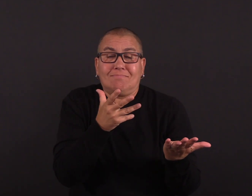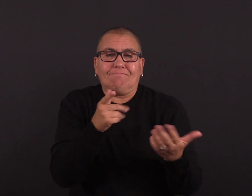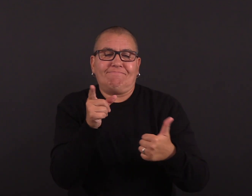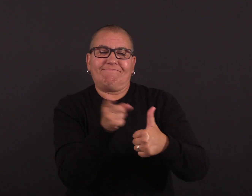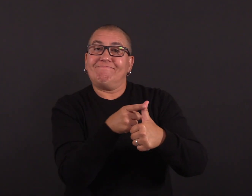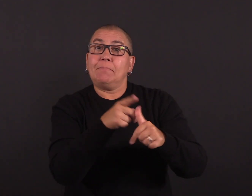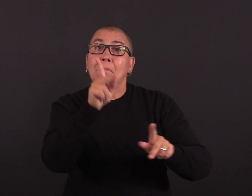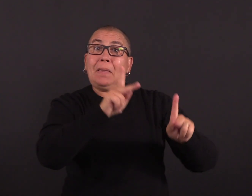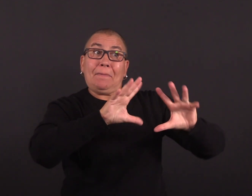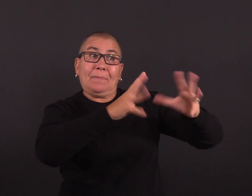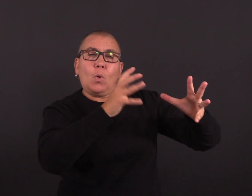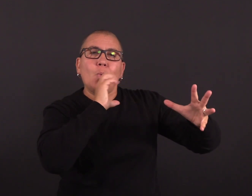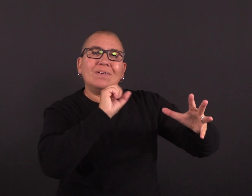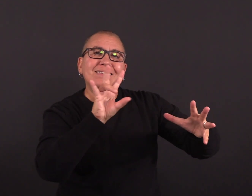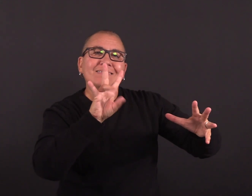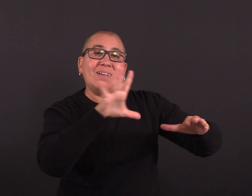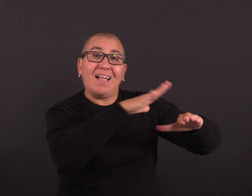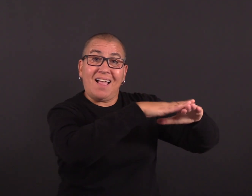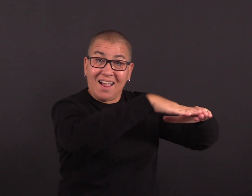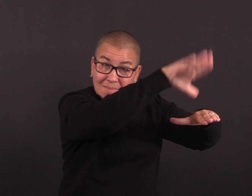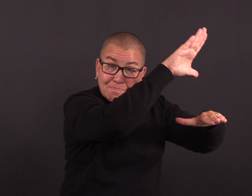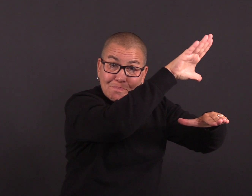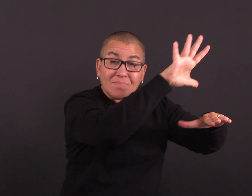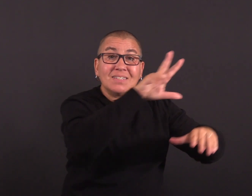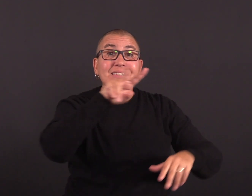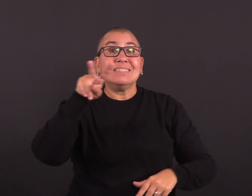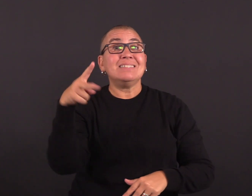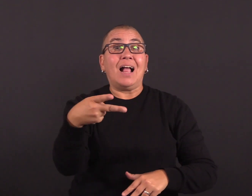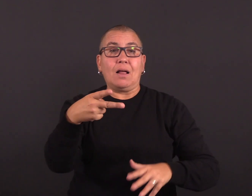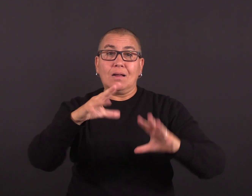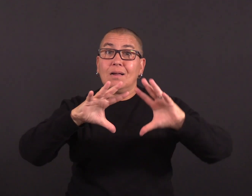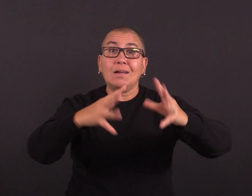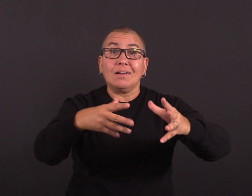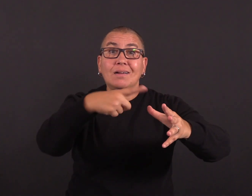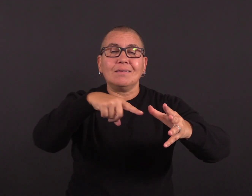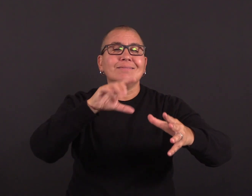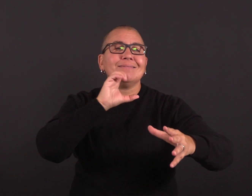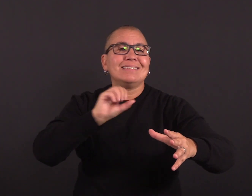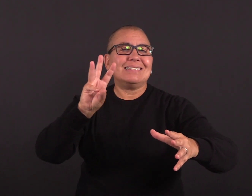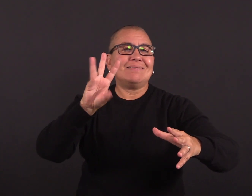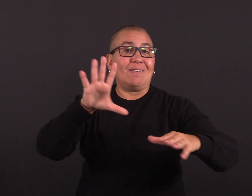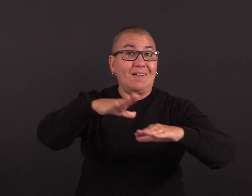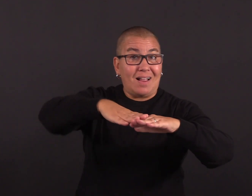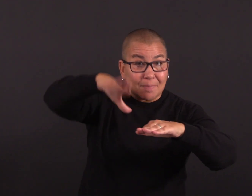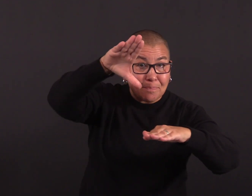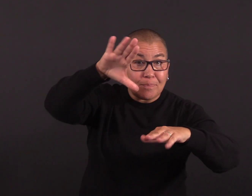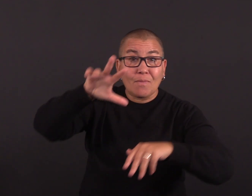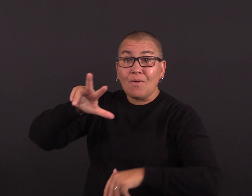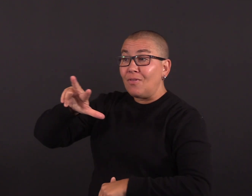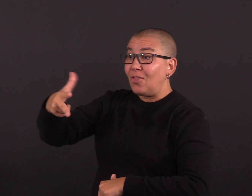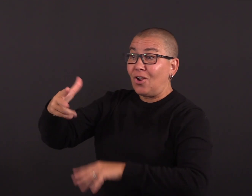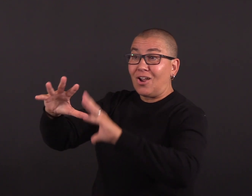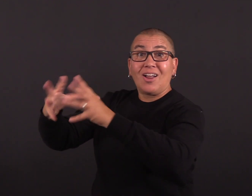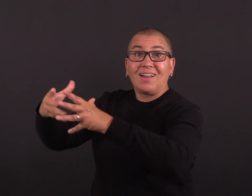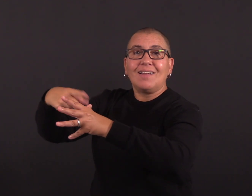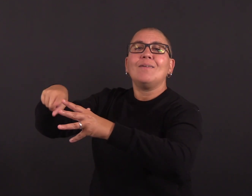with the next level being 65 and older and people who are immune compromised," Osterholm said. "So